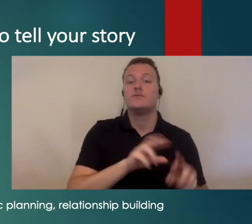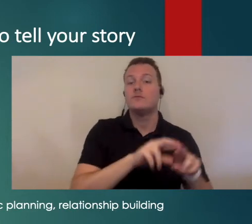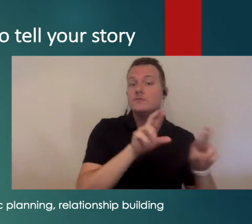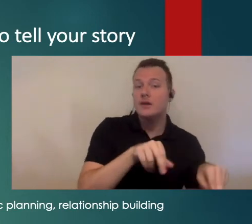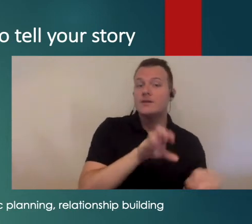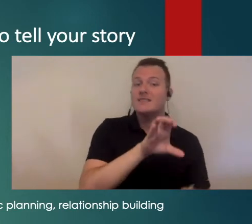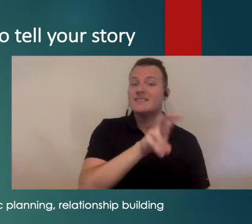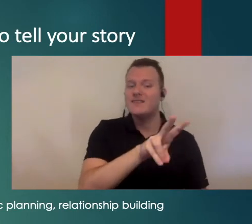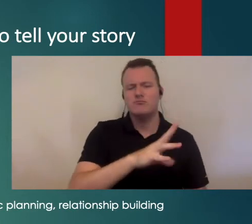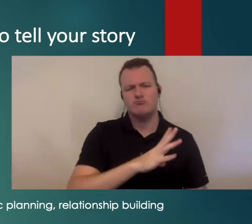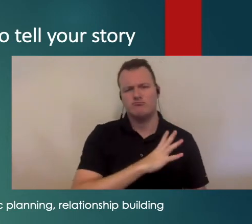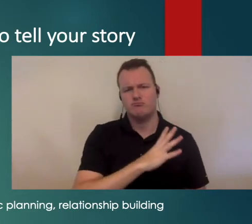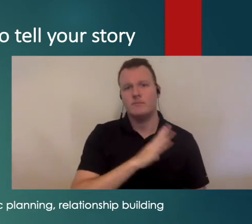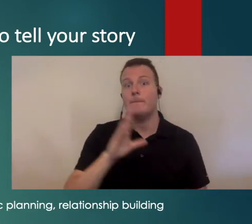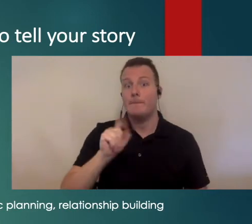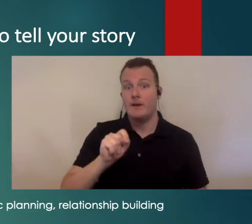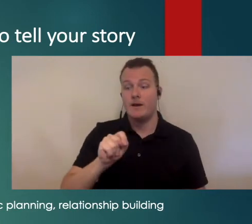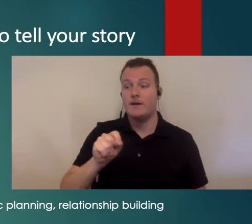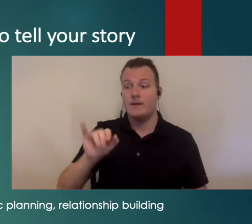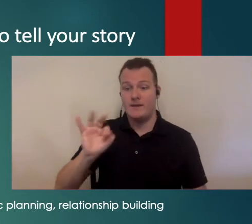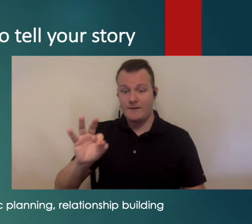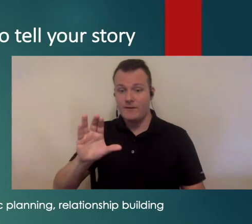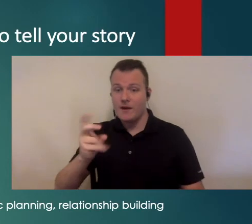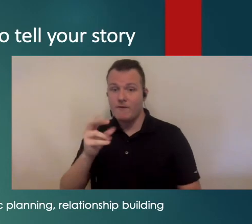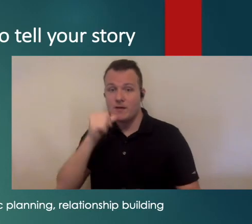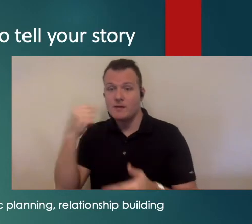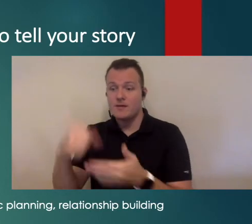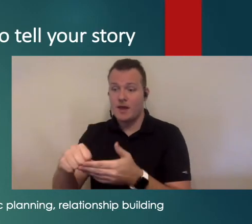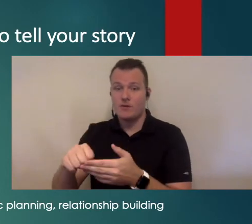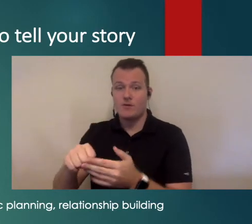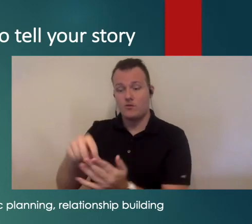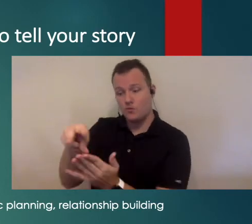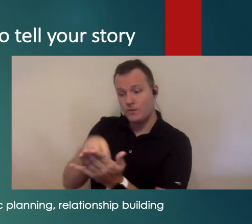great, but when you come across with a really strong cover letter, you're